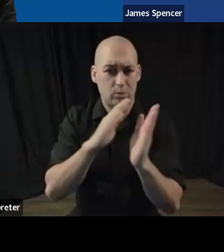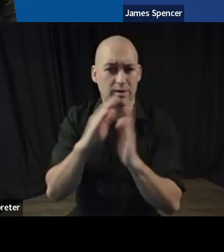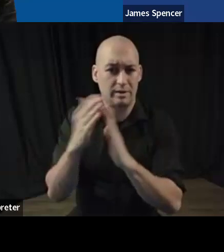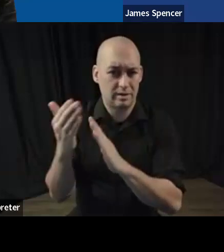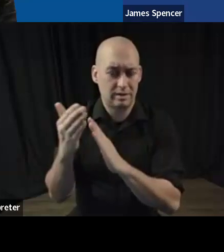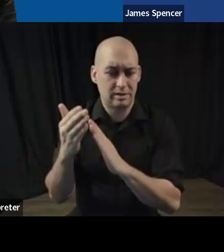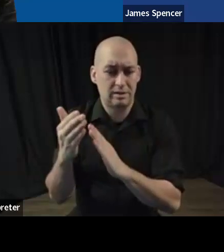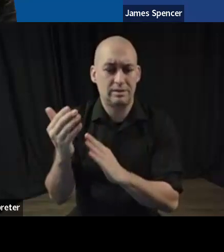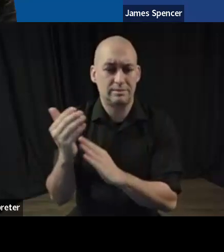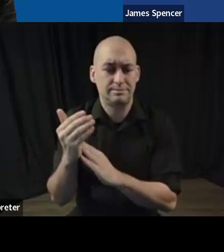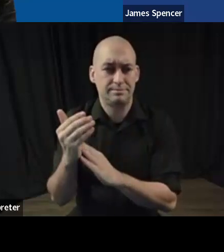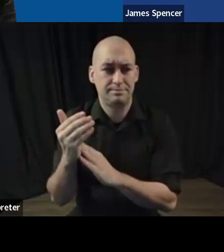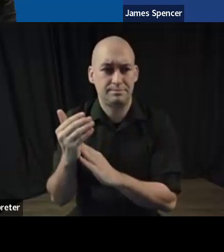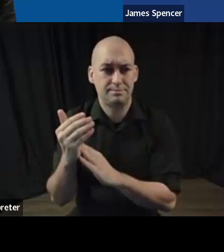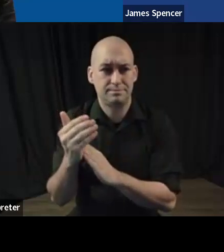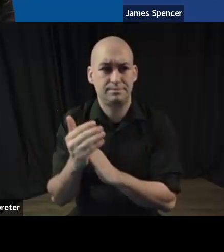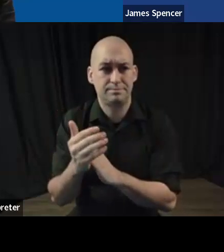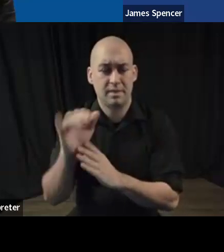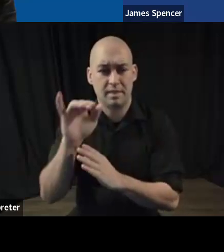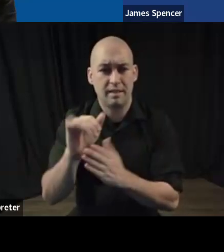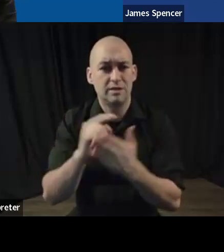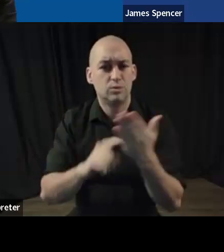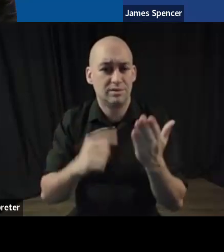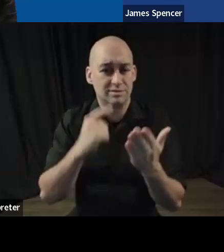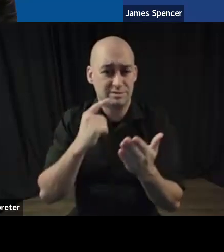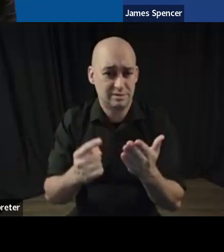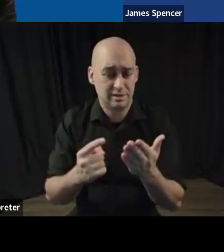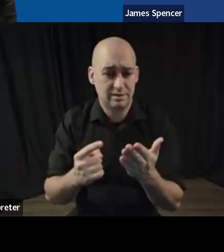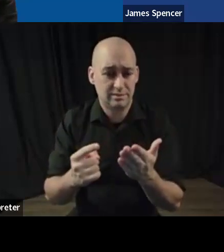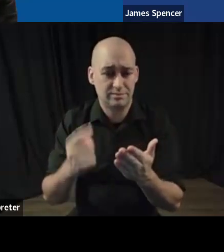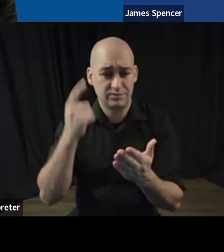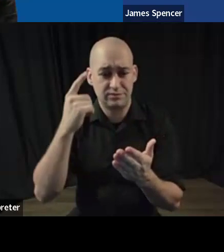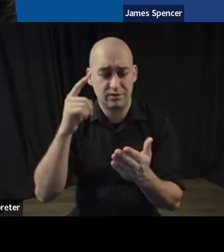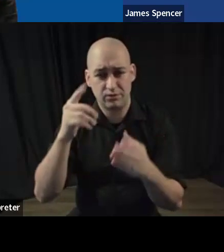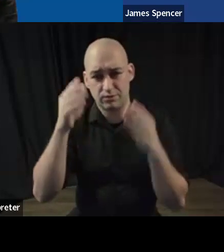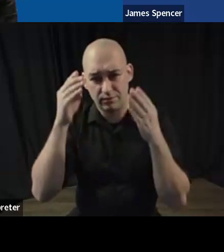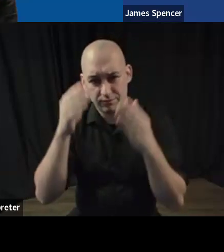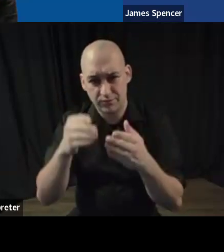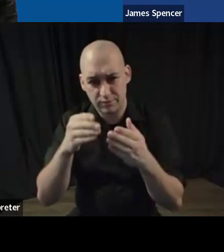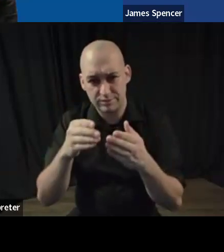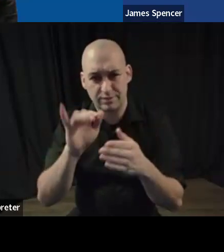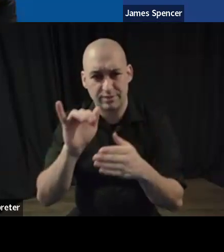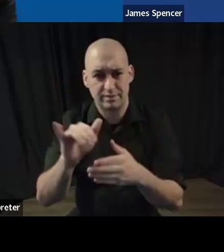you know, so that's what I would say to kind of focus on.